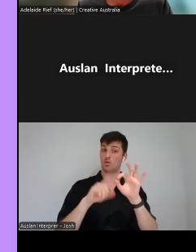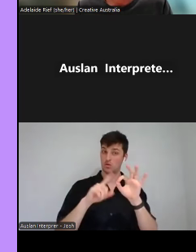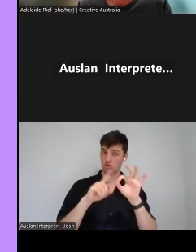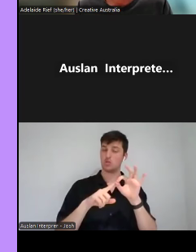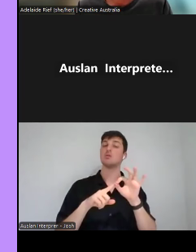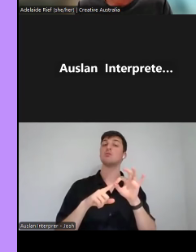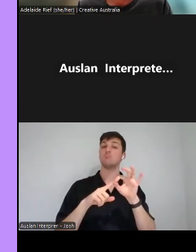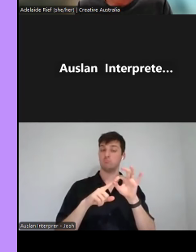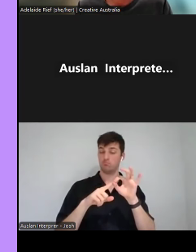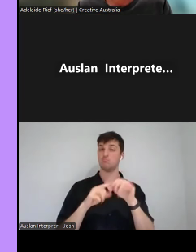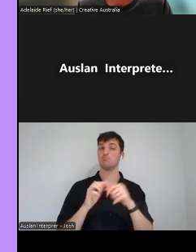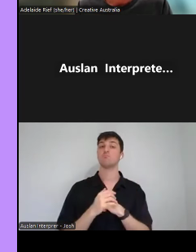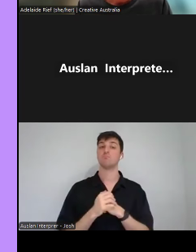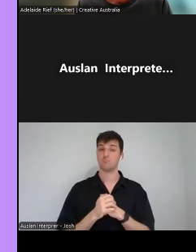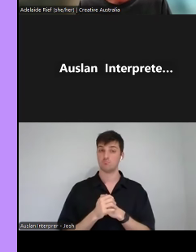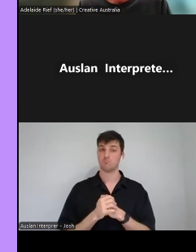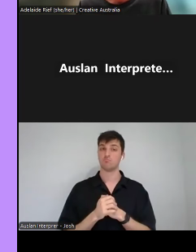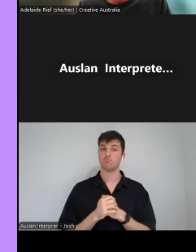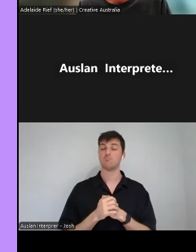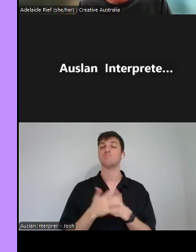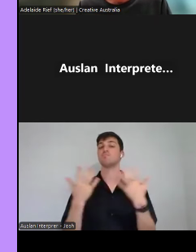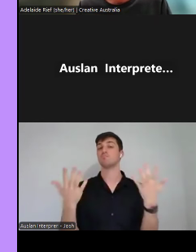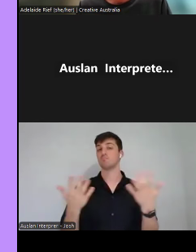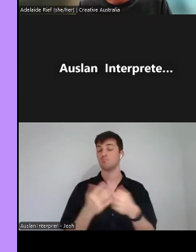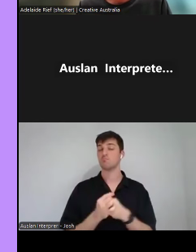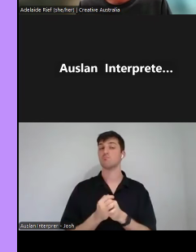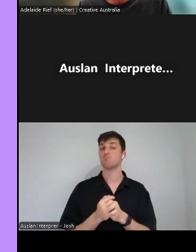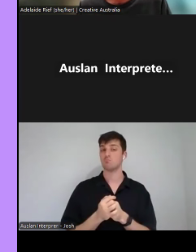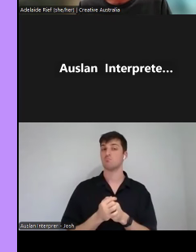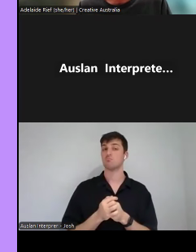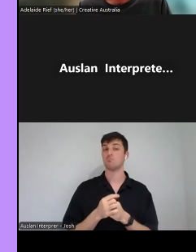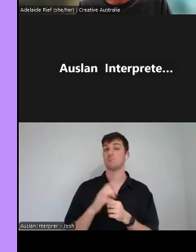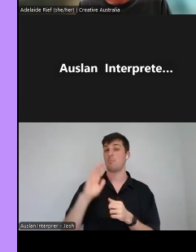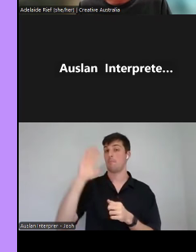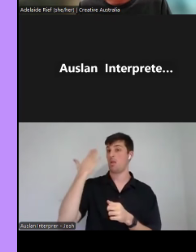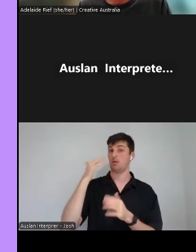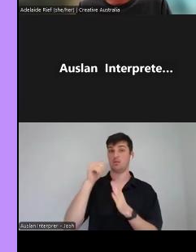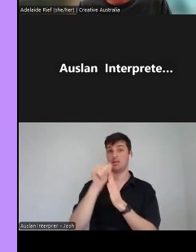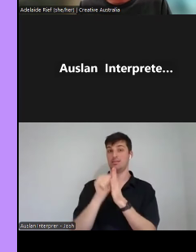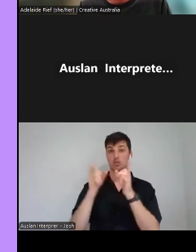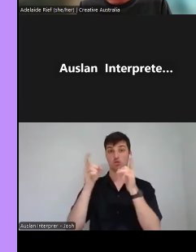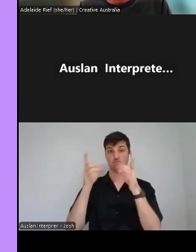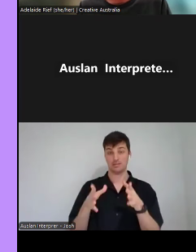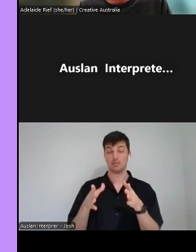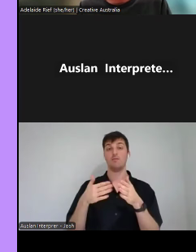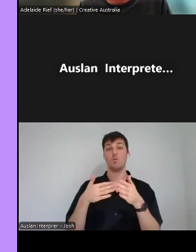here so someone who was an artistic Director of an organisation, reported to the Board,